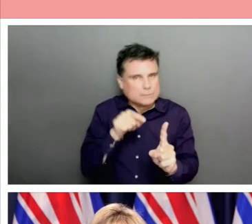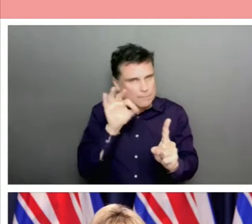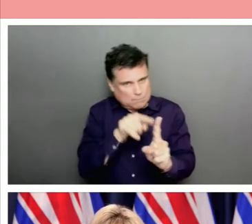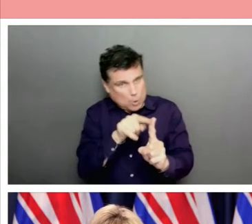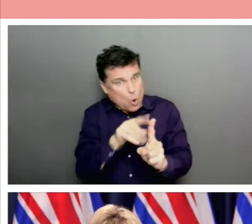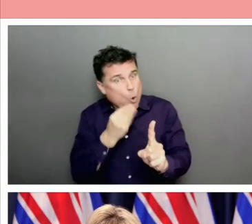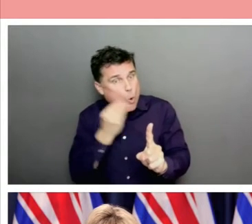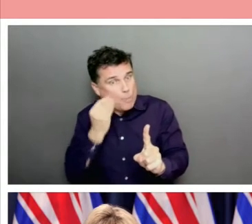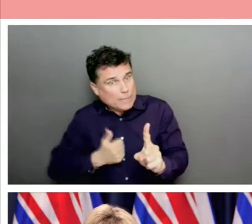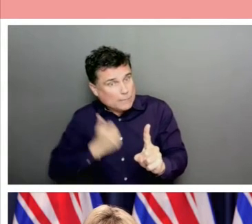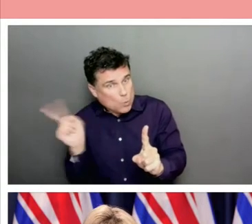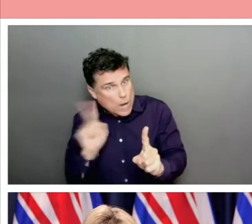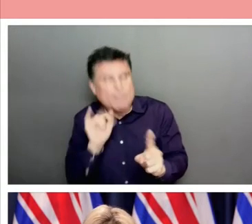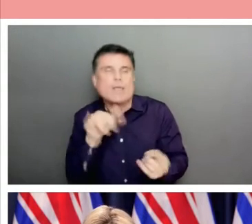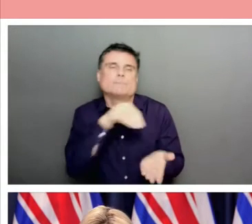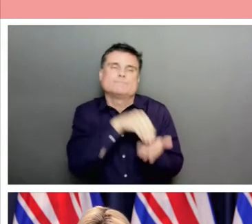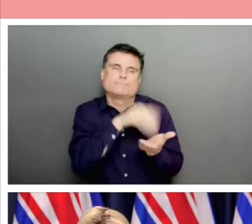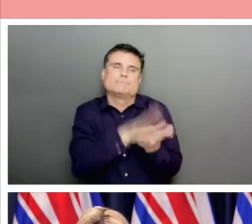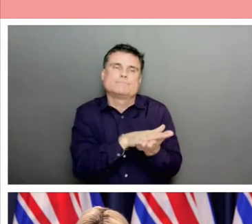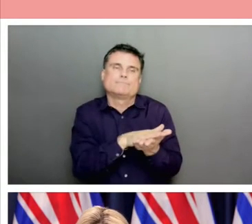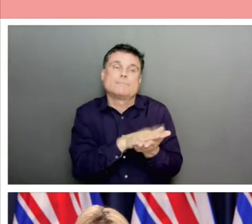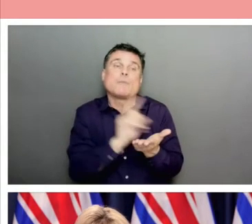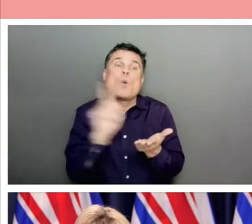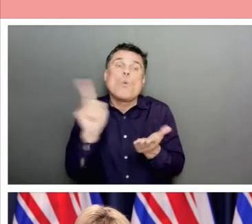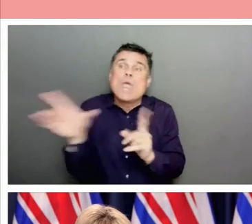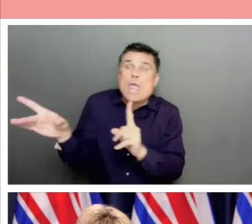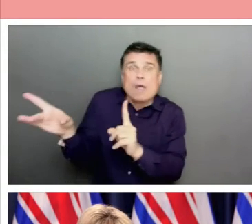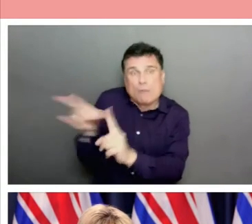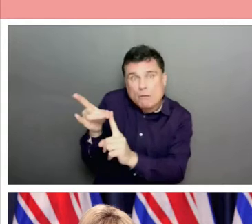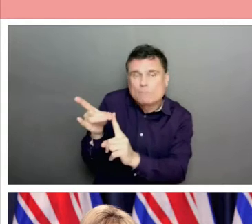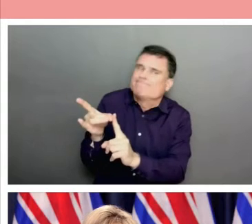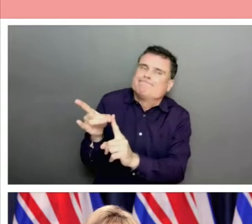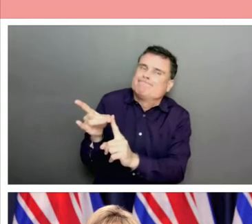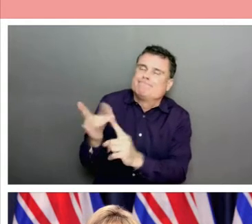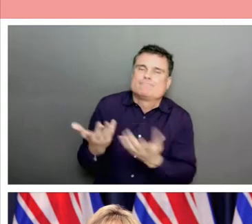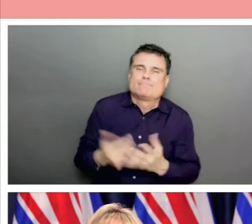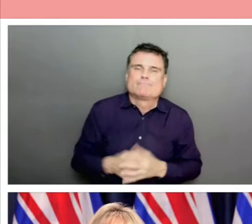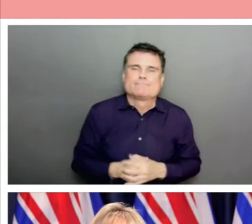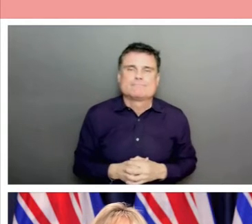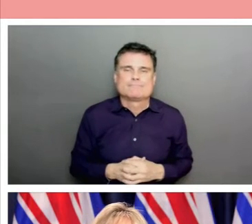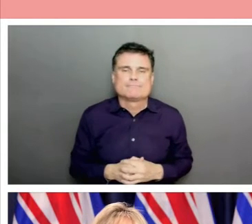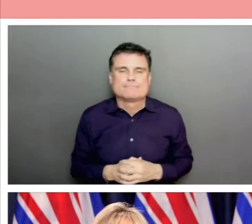the areas where we have the high highest rates of COVID-19 in the province right now.